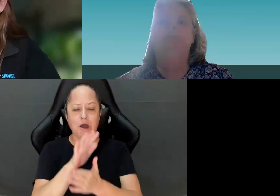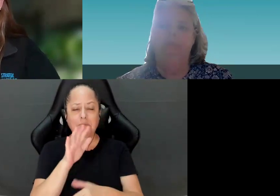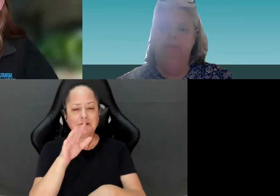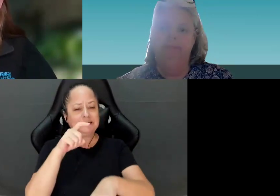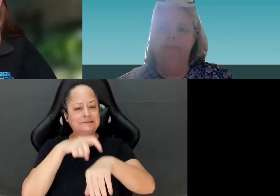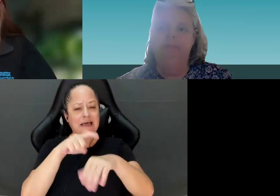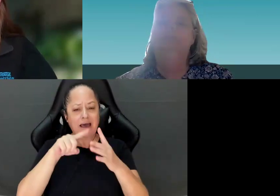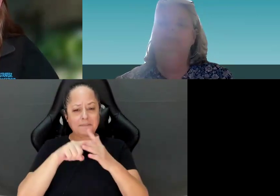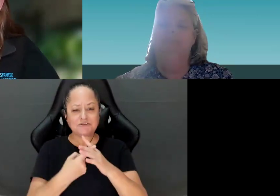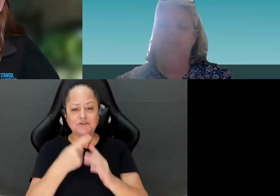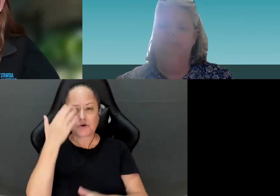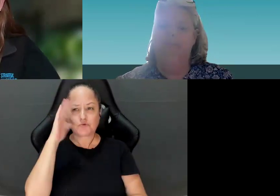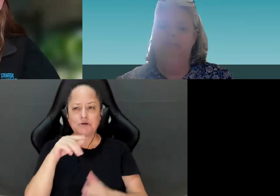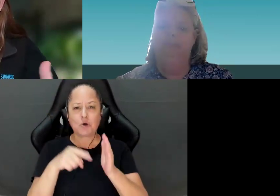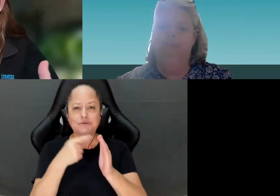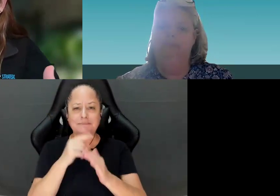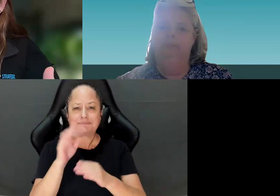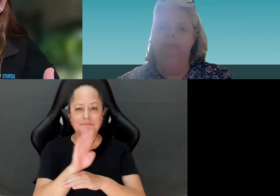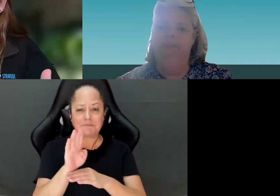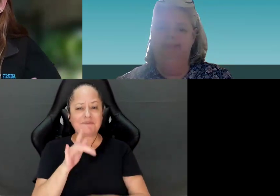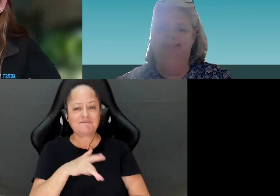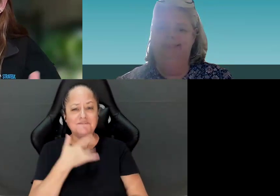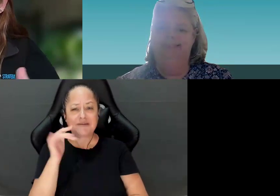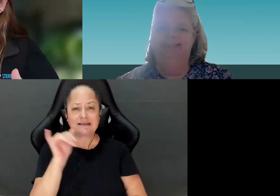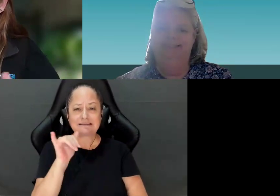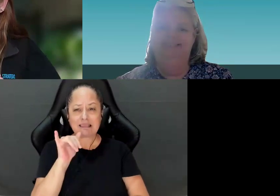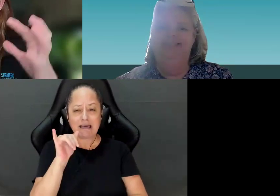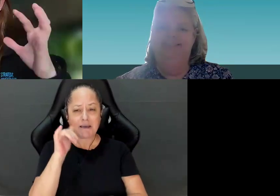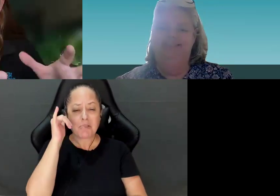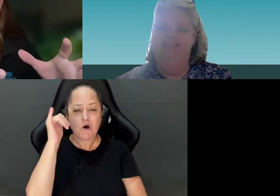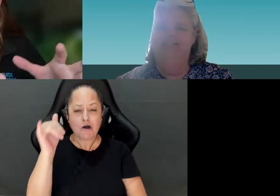So we know sometimes for businesses it feels like it is longer because they are pulling